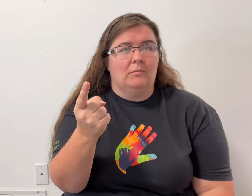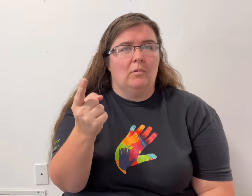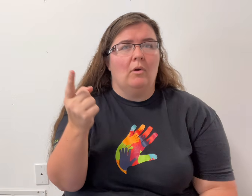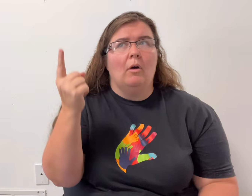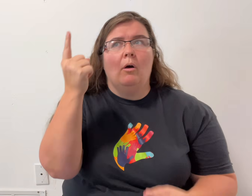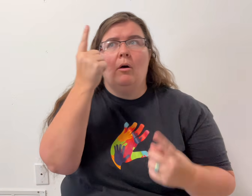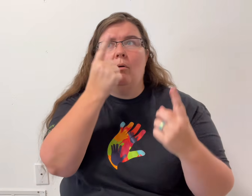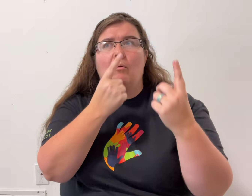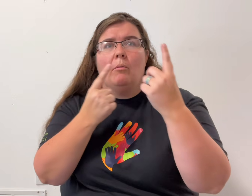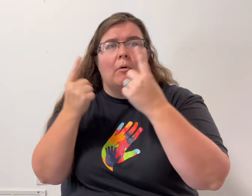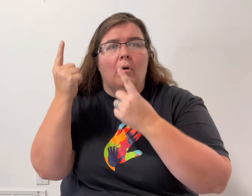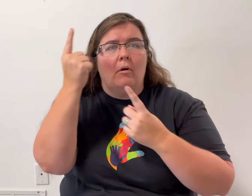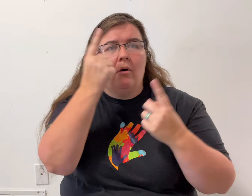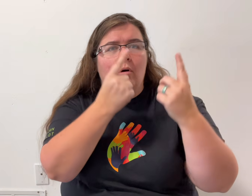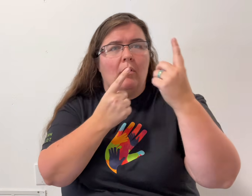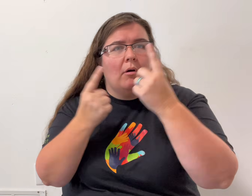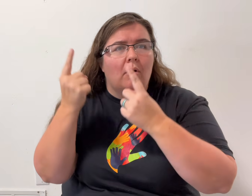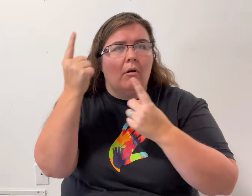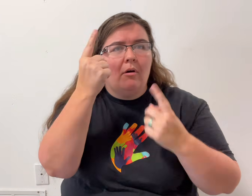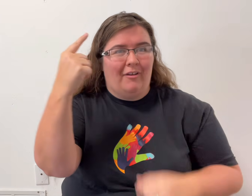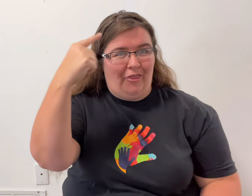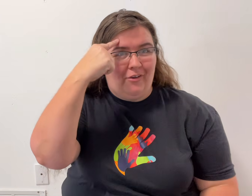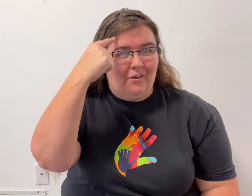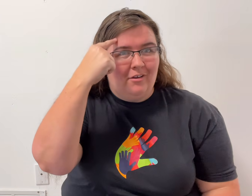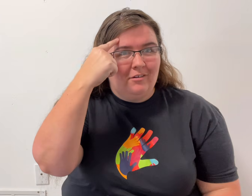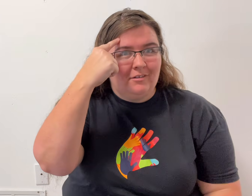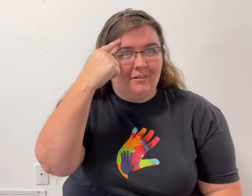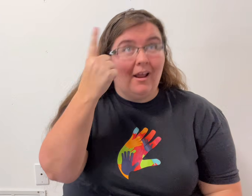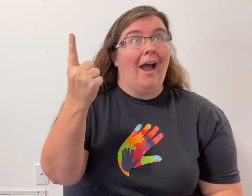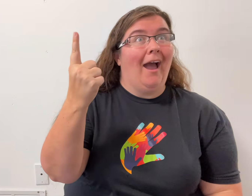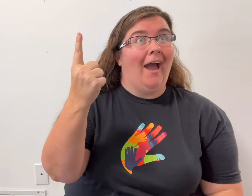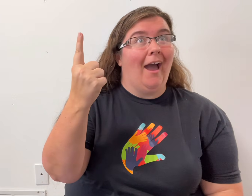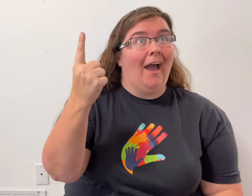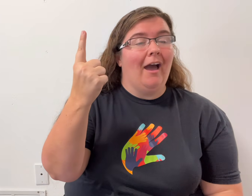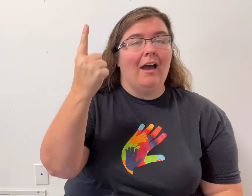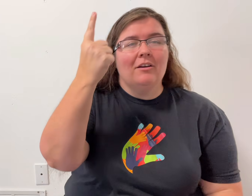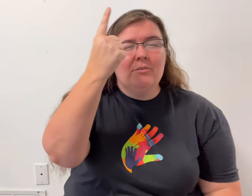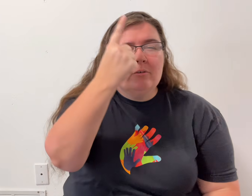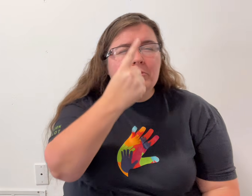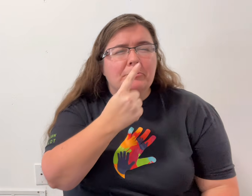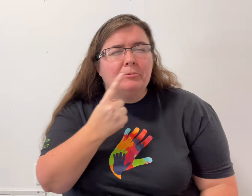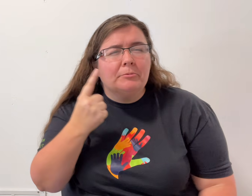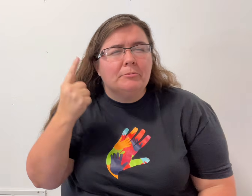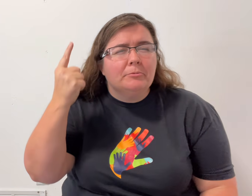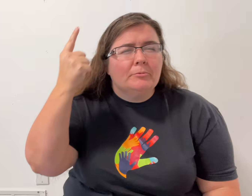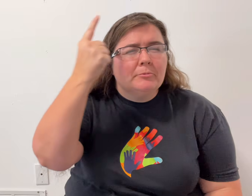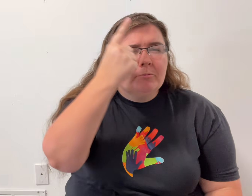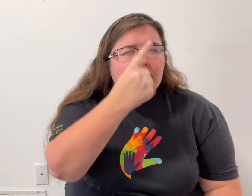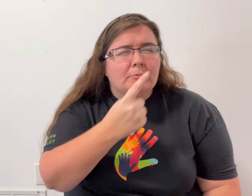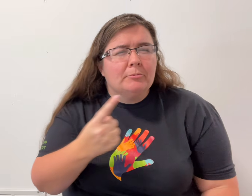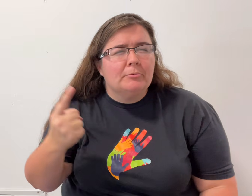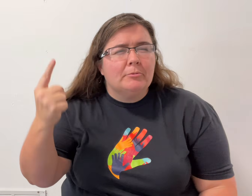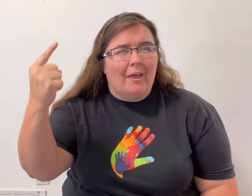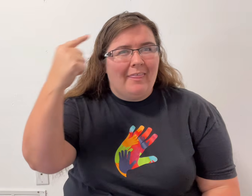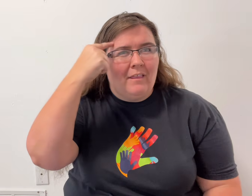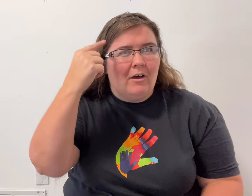then she signs WONDERED This is the sign for THOUGHT (like "I had an idea!") So you take thought and move it in a circle.